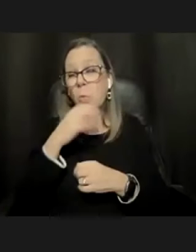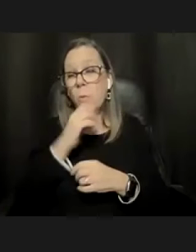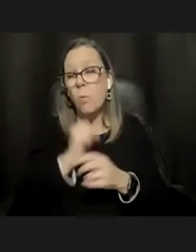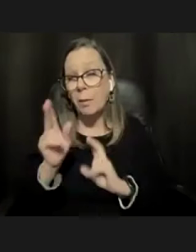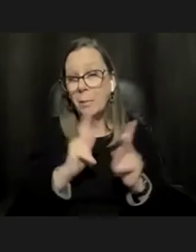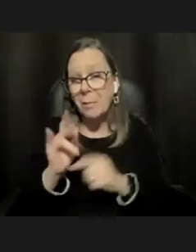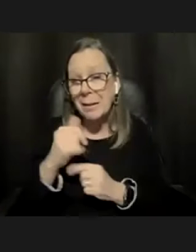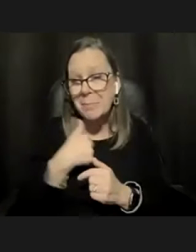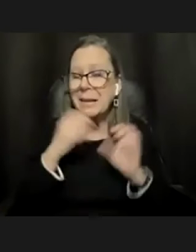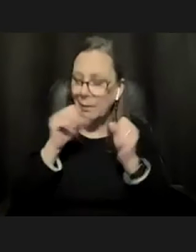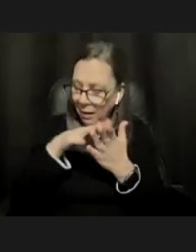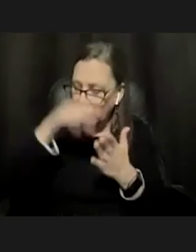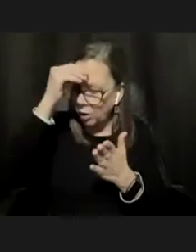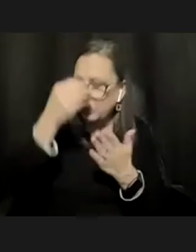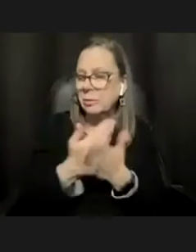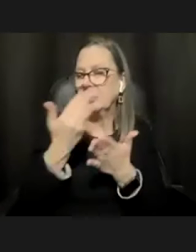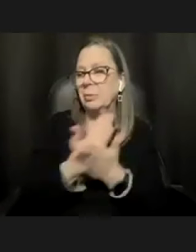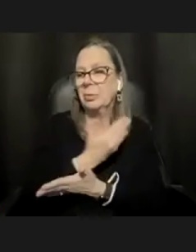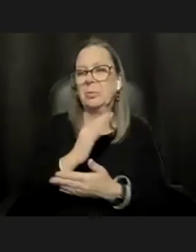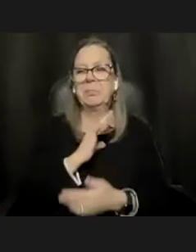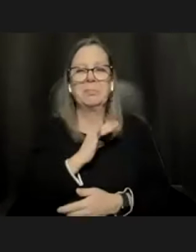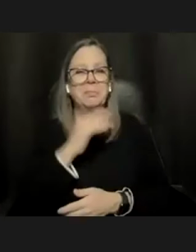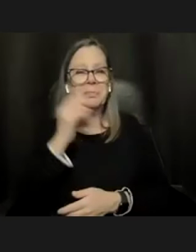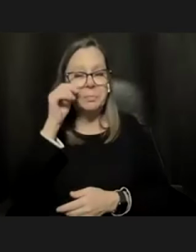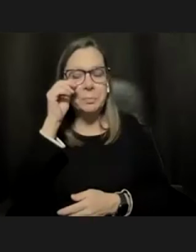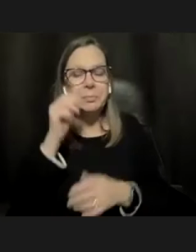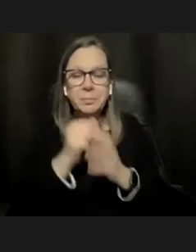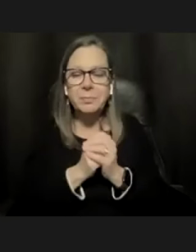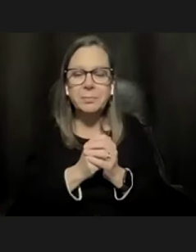to do new things. That is good stuff.